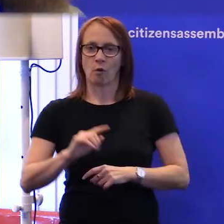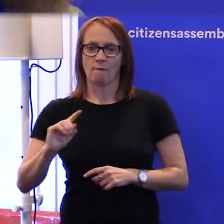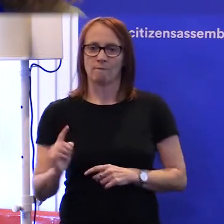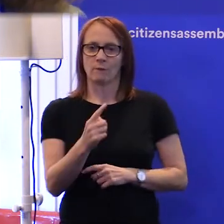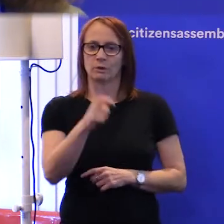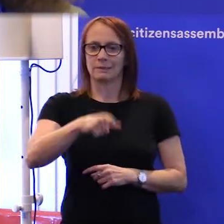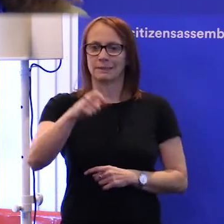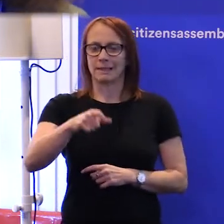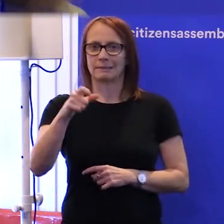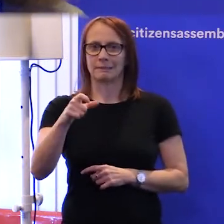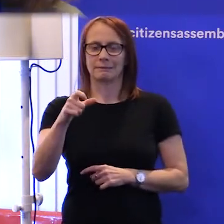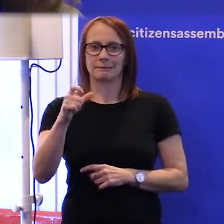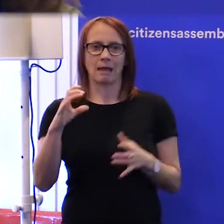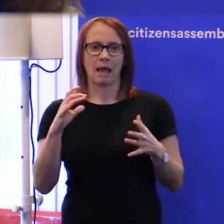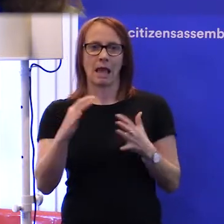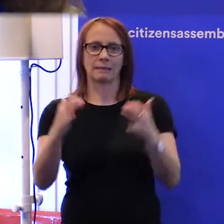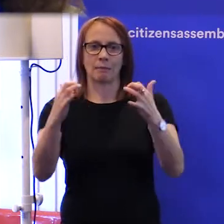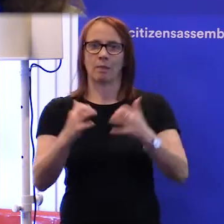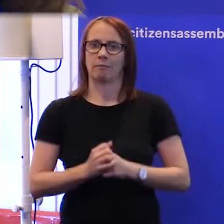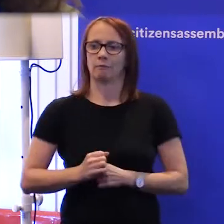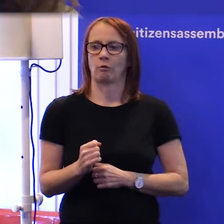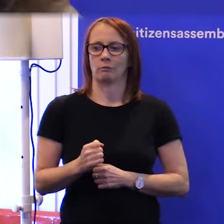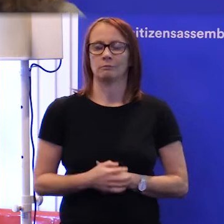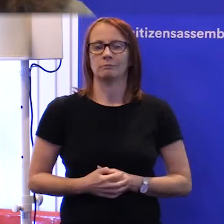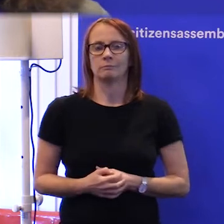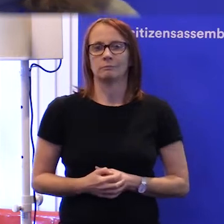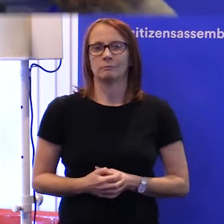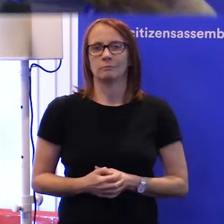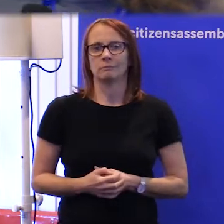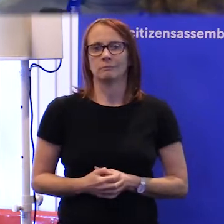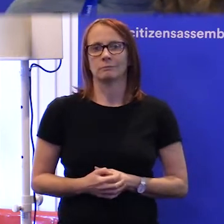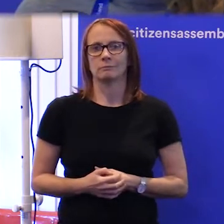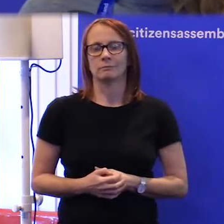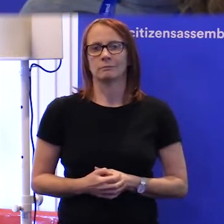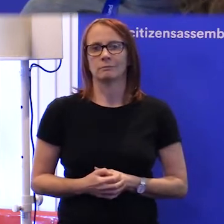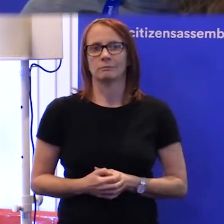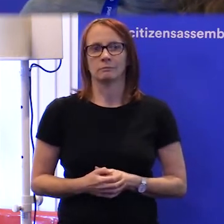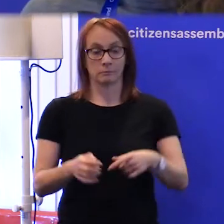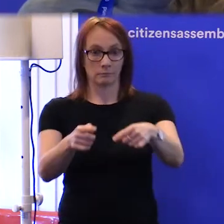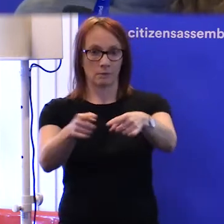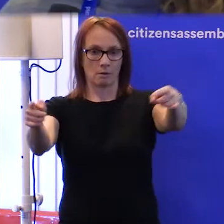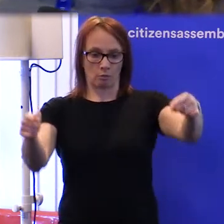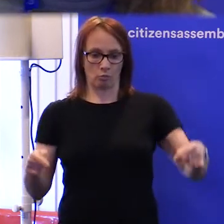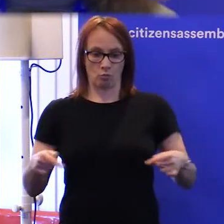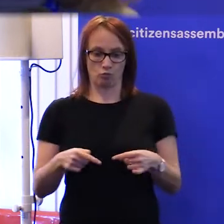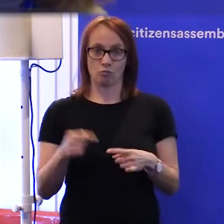citizens Assembly of Scotland now in the room the most important people in the